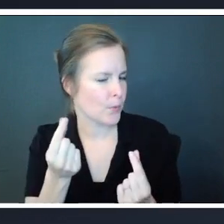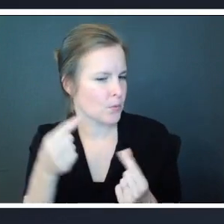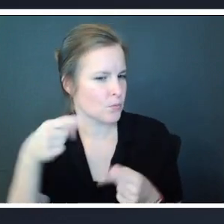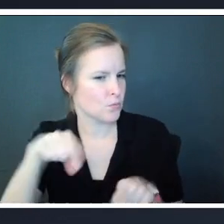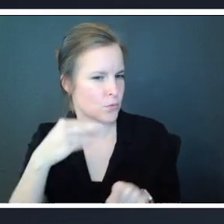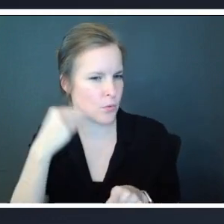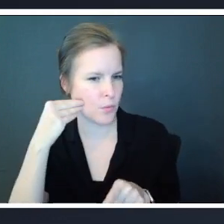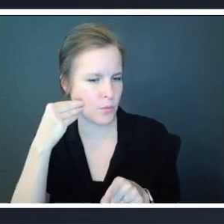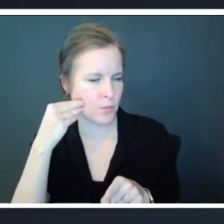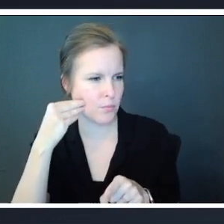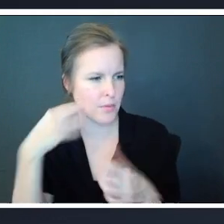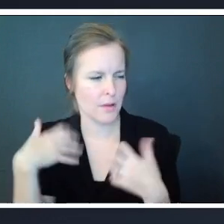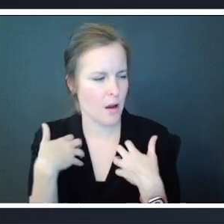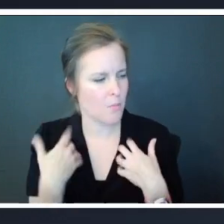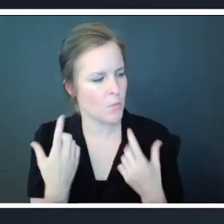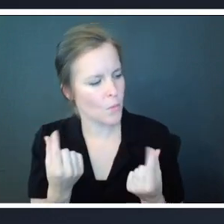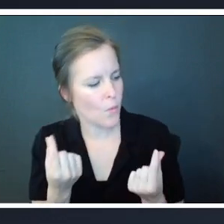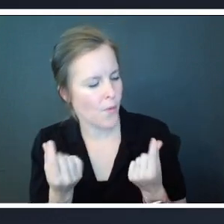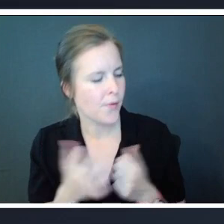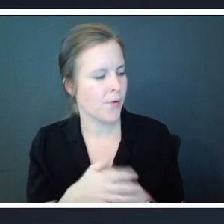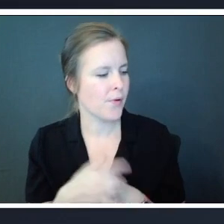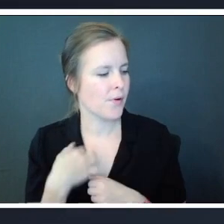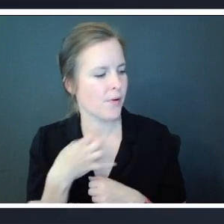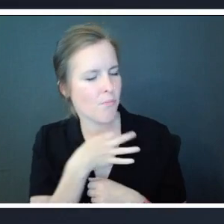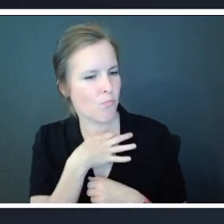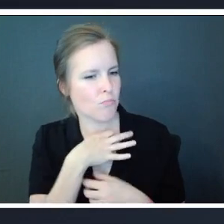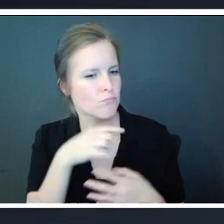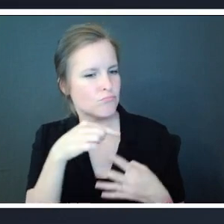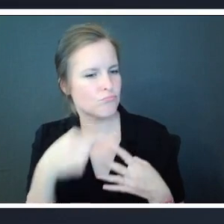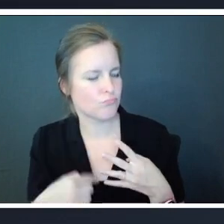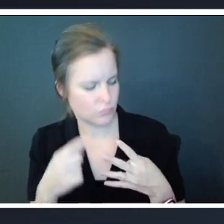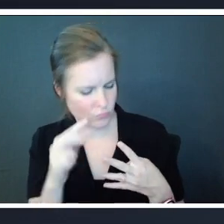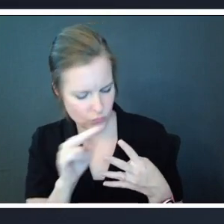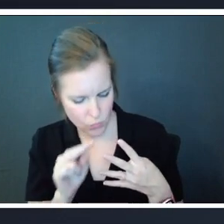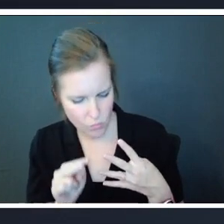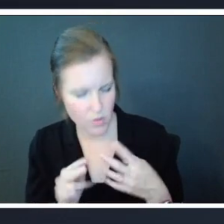some -- just some information. Sometimes students come homes like we went to the National Zoo and